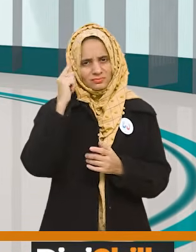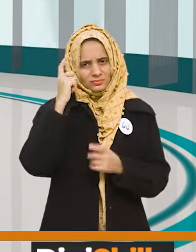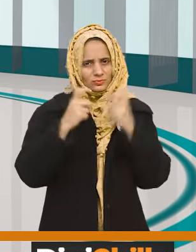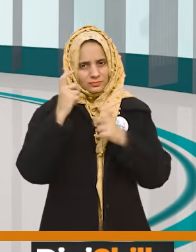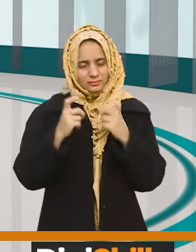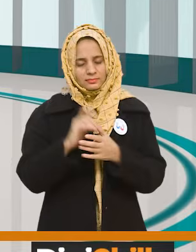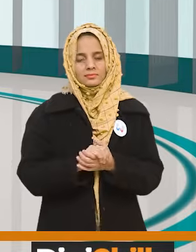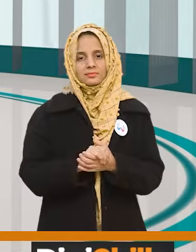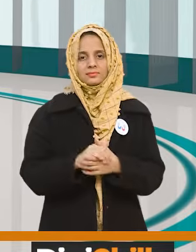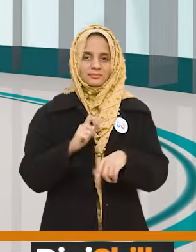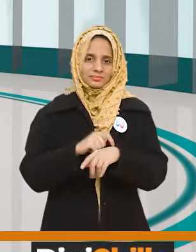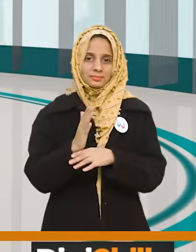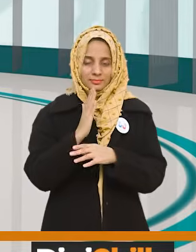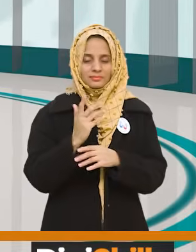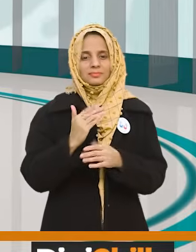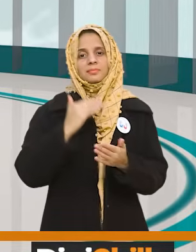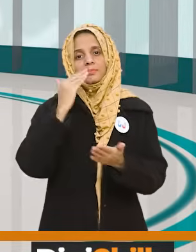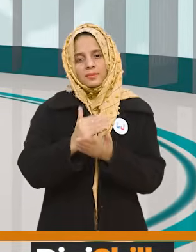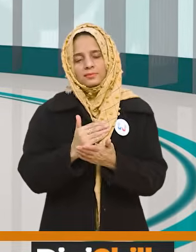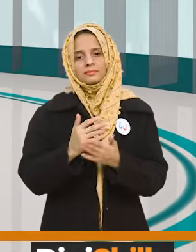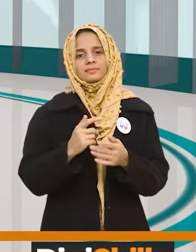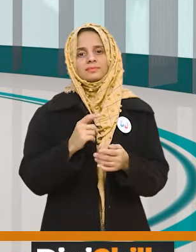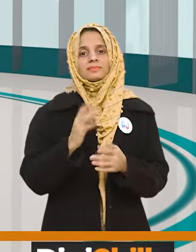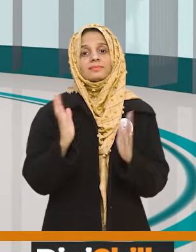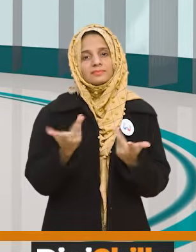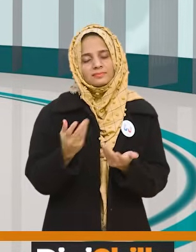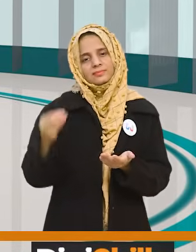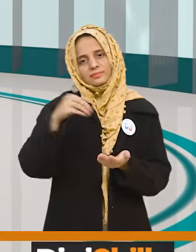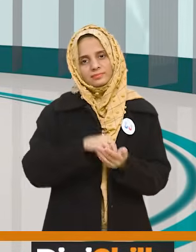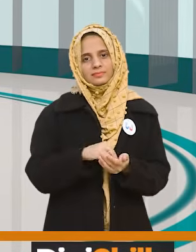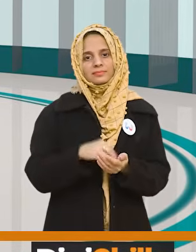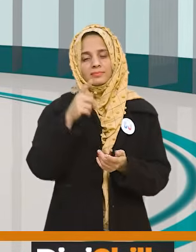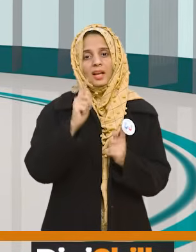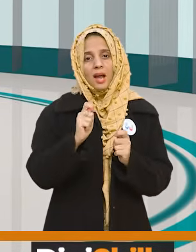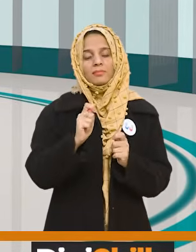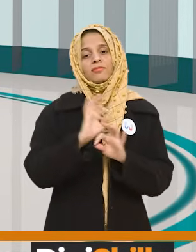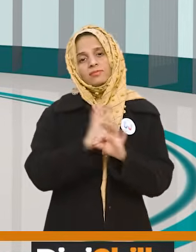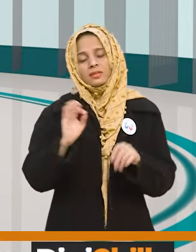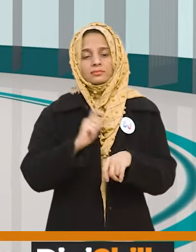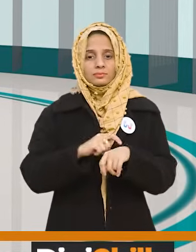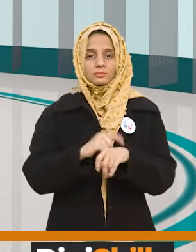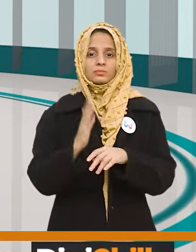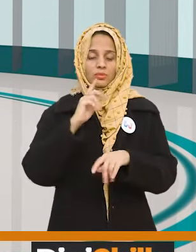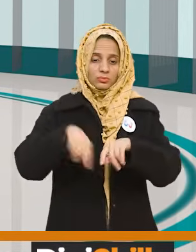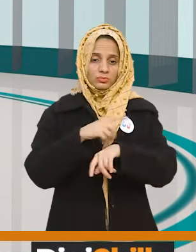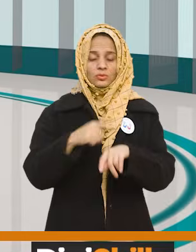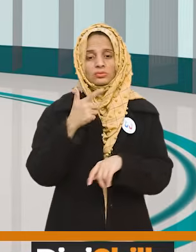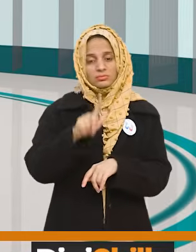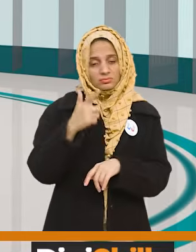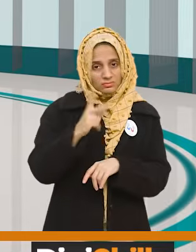Confusion between “timeline” and “deadline”. The “Timeline” is that it will take two weeks to complete a project.